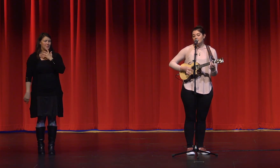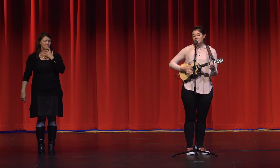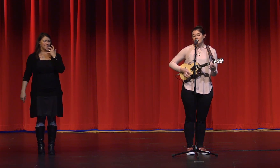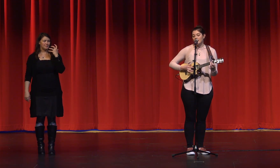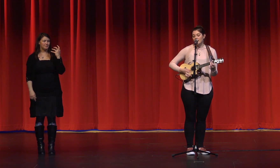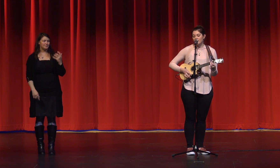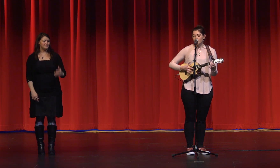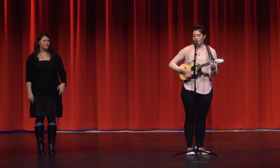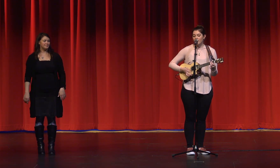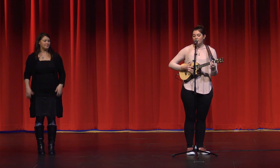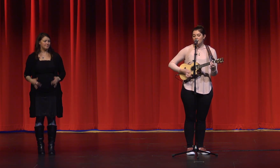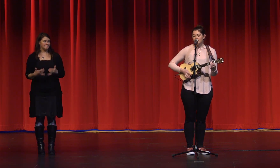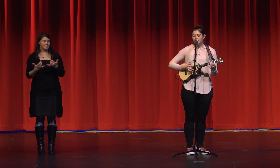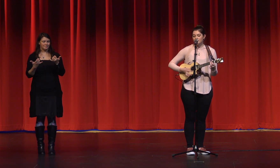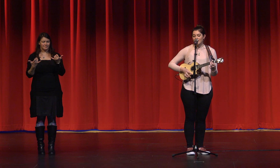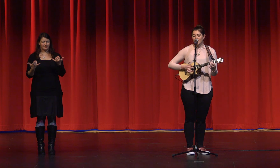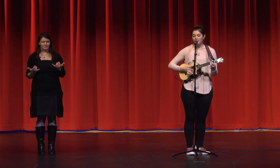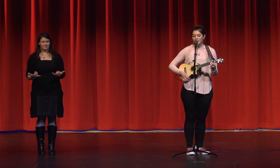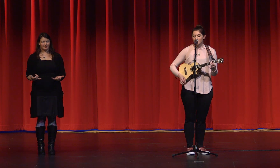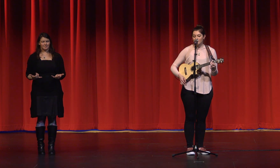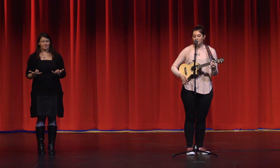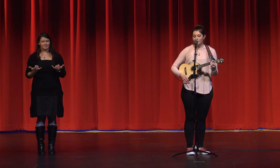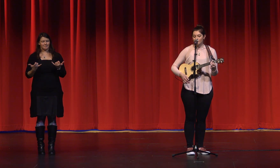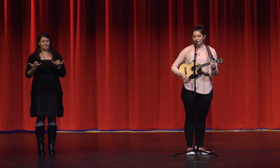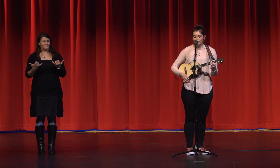This time, this time.